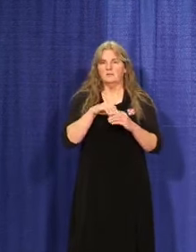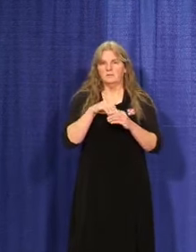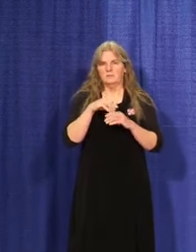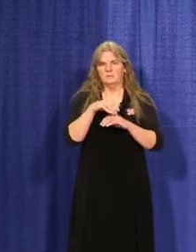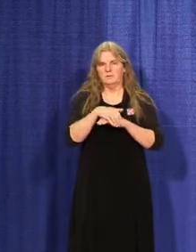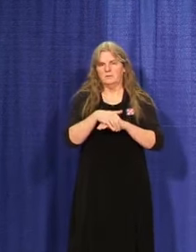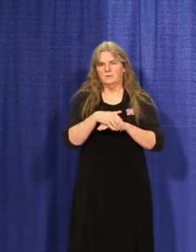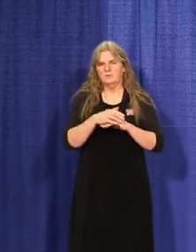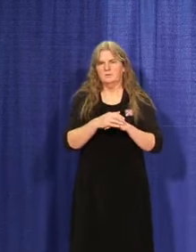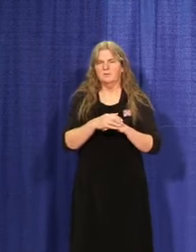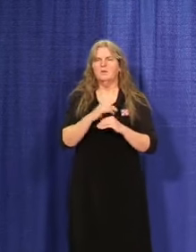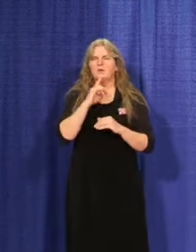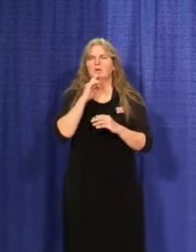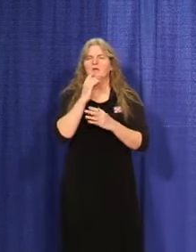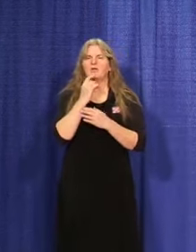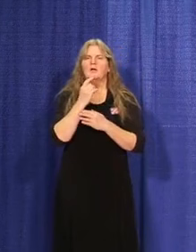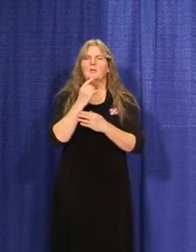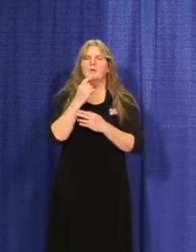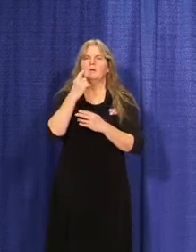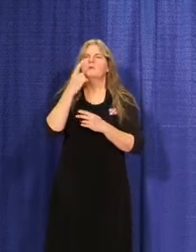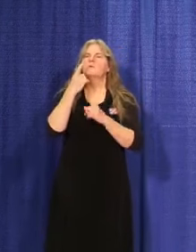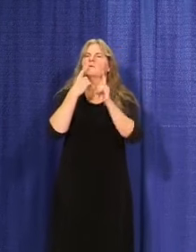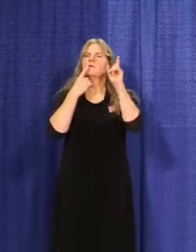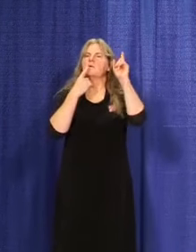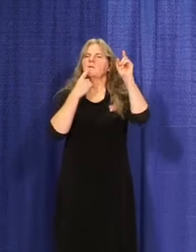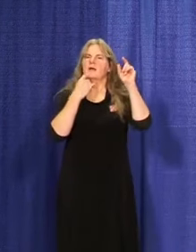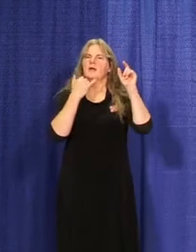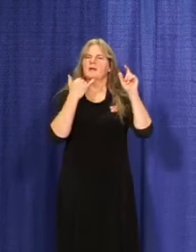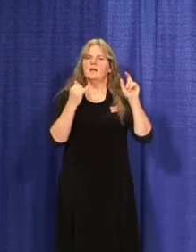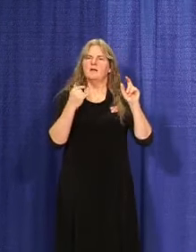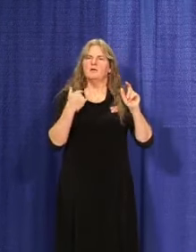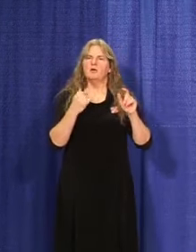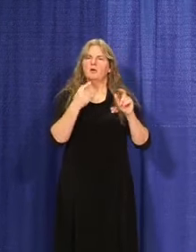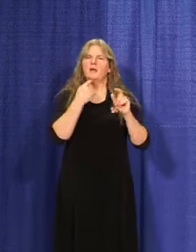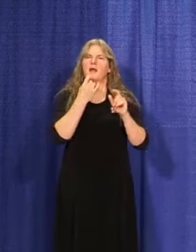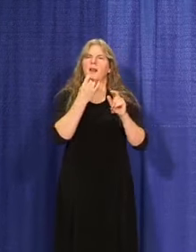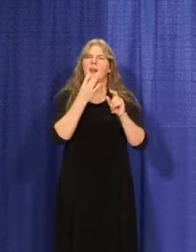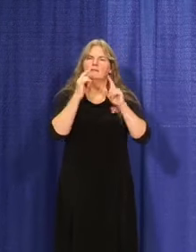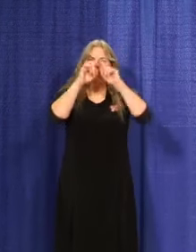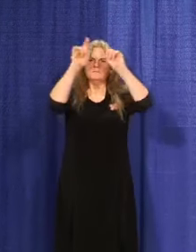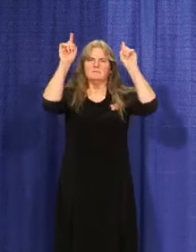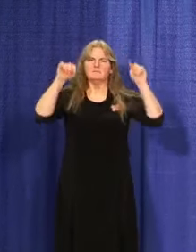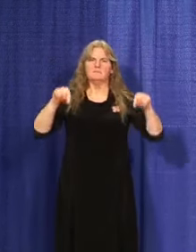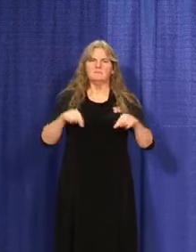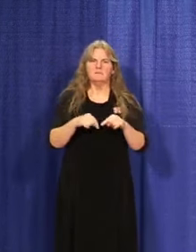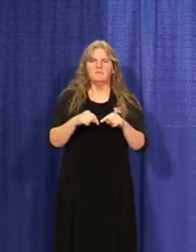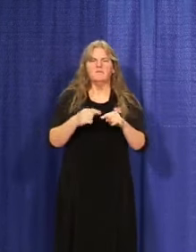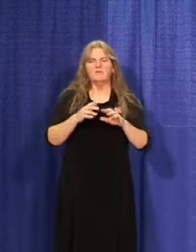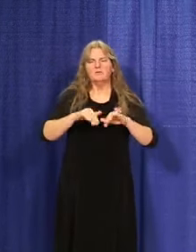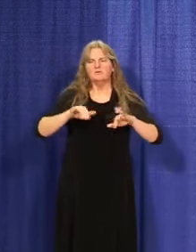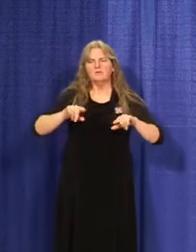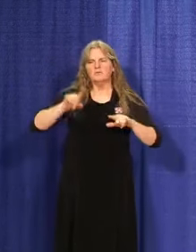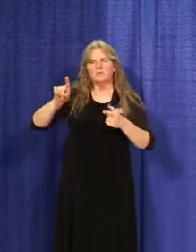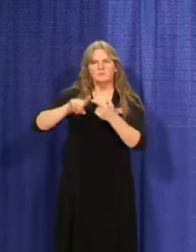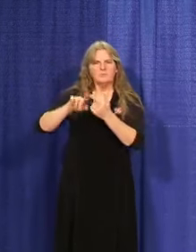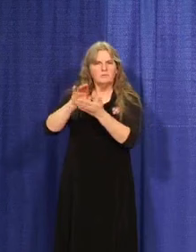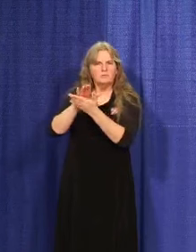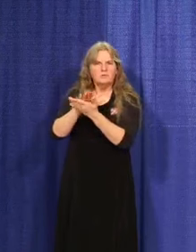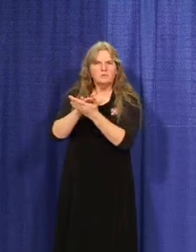traffic lights for the school, and I think the reason, the rationale behind it. It is really do try again in the